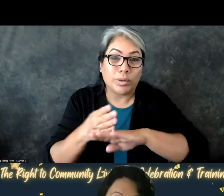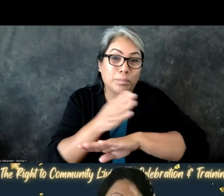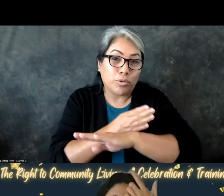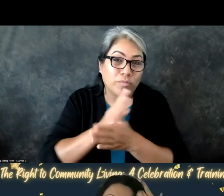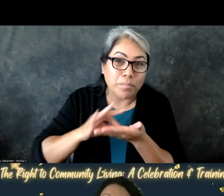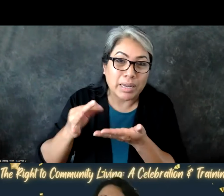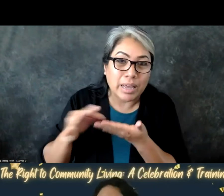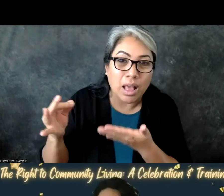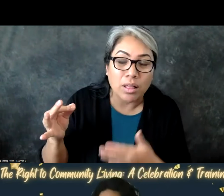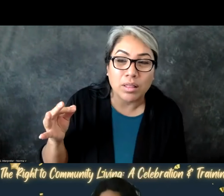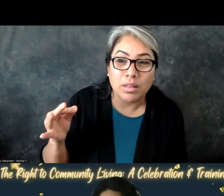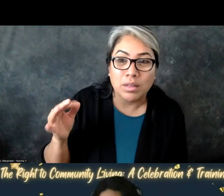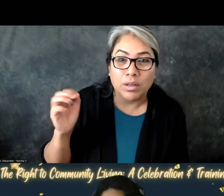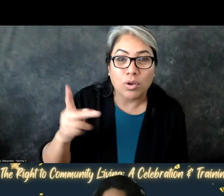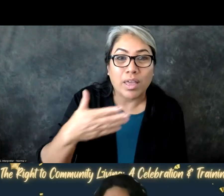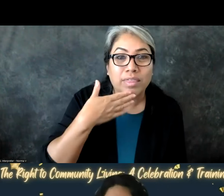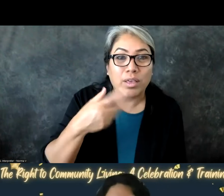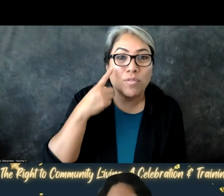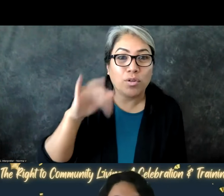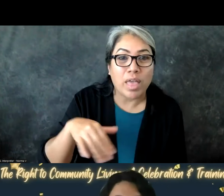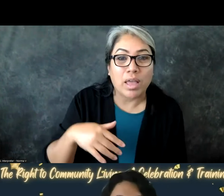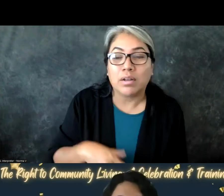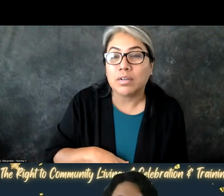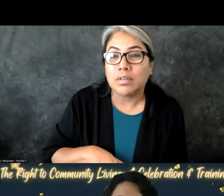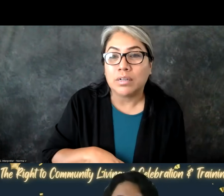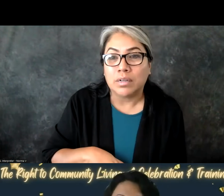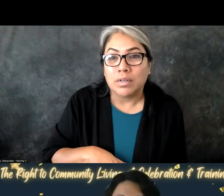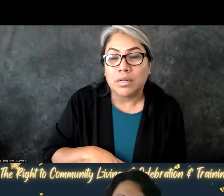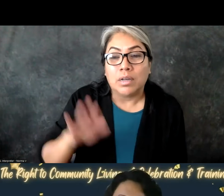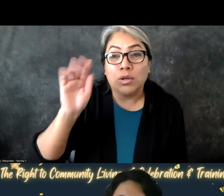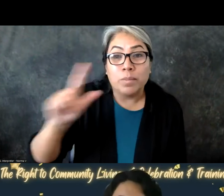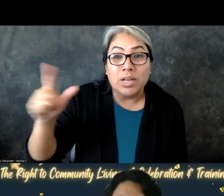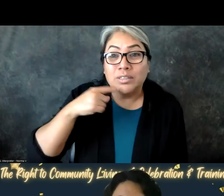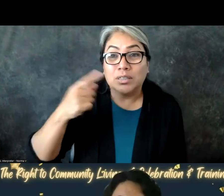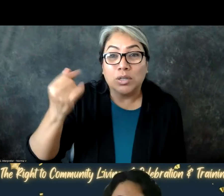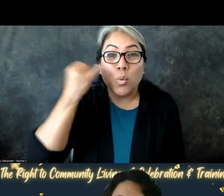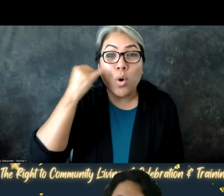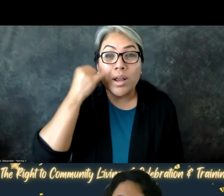thing for us to fight to improve. Right. That they